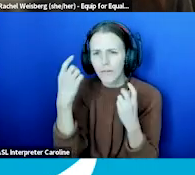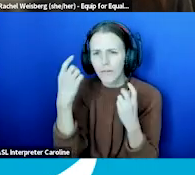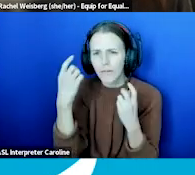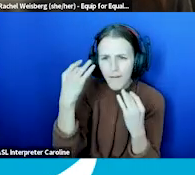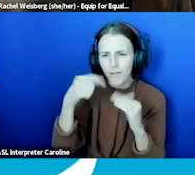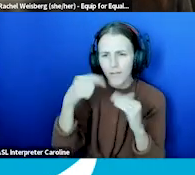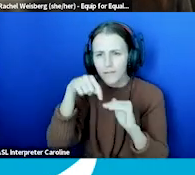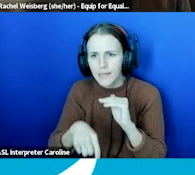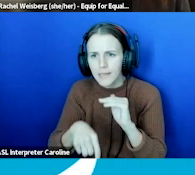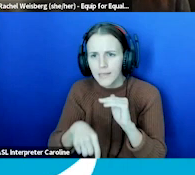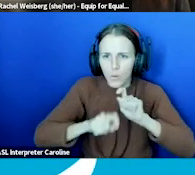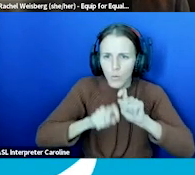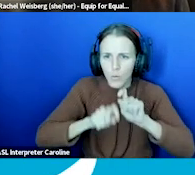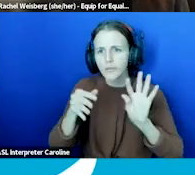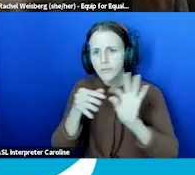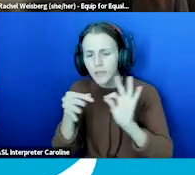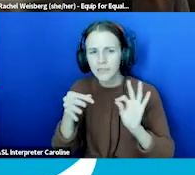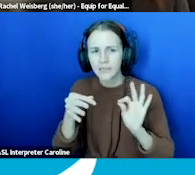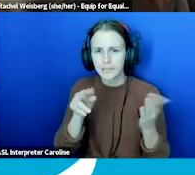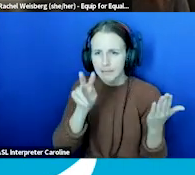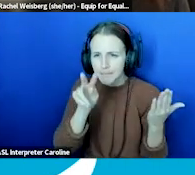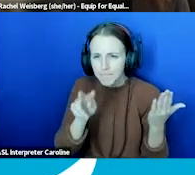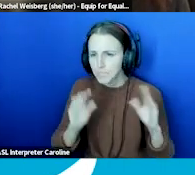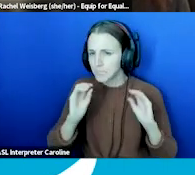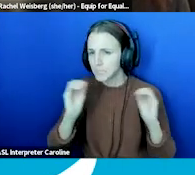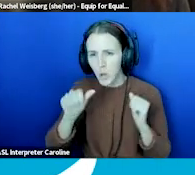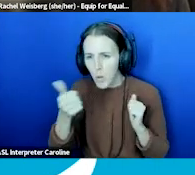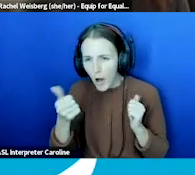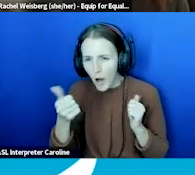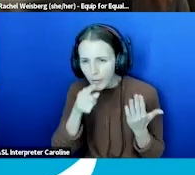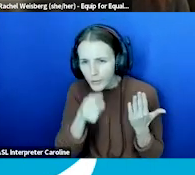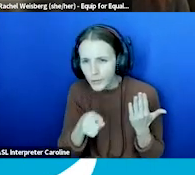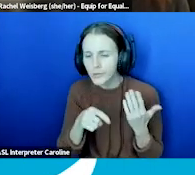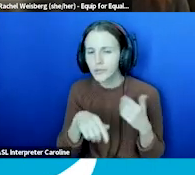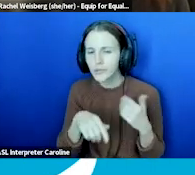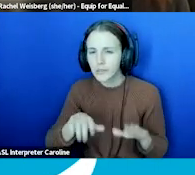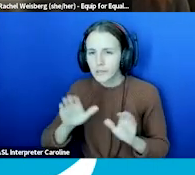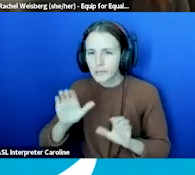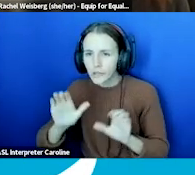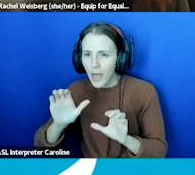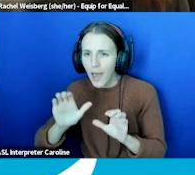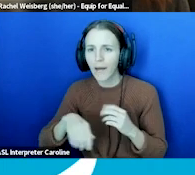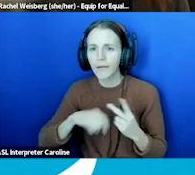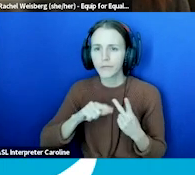OKAY. THANK YOU, ALL, FOR THE THOUGHTFUL QUESTIONS AND